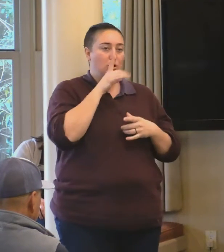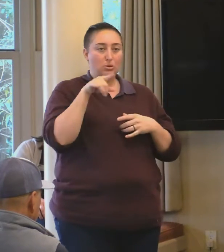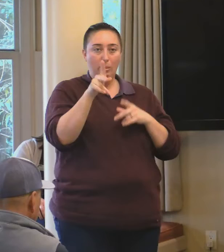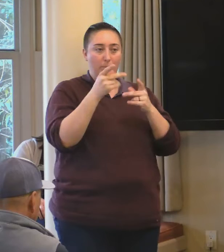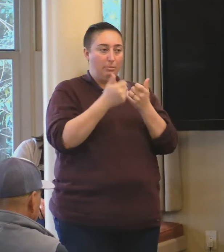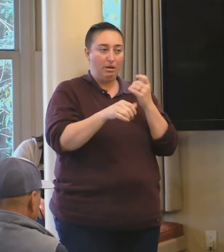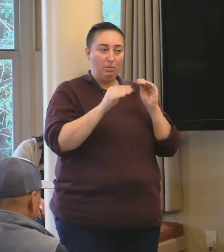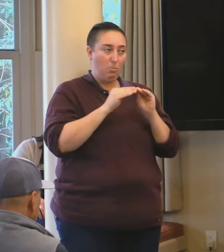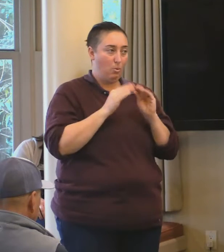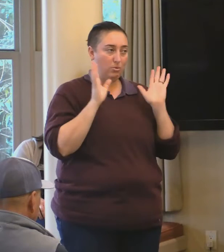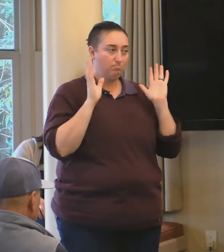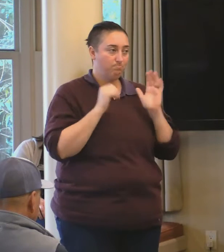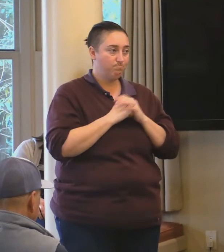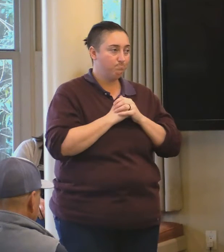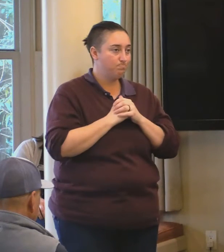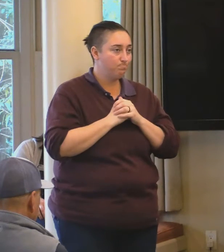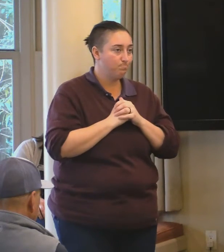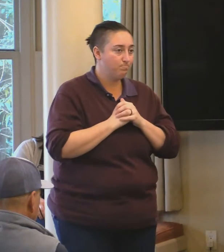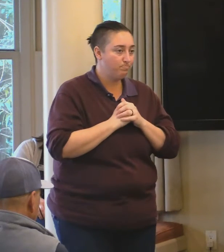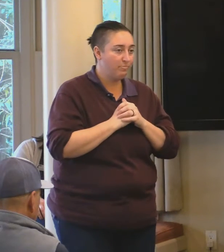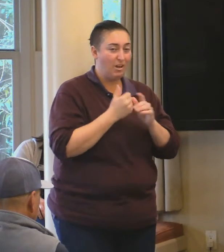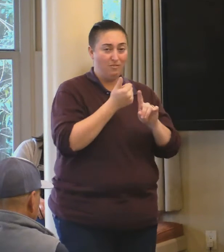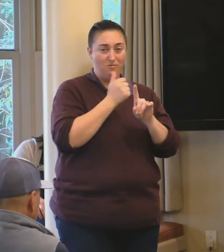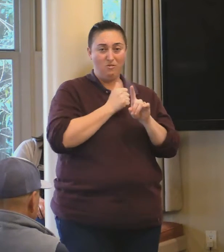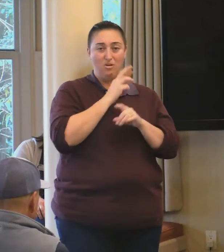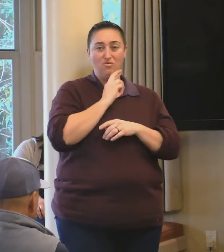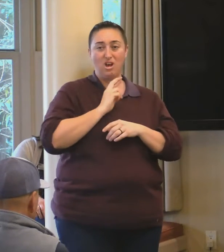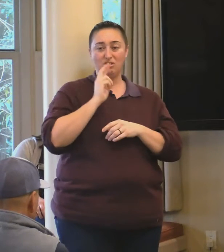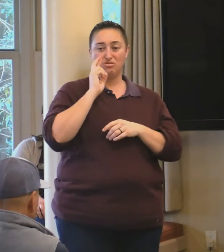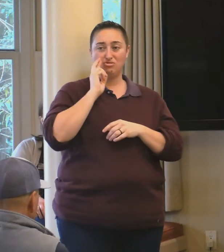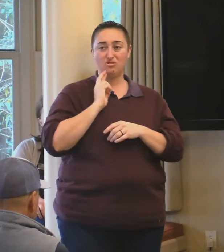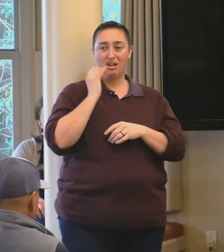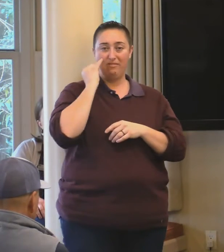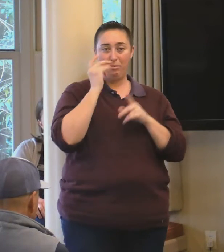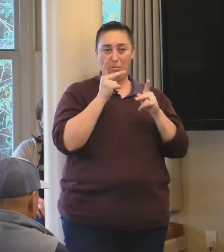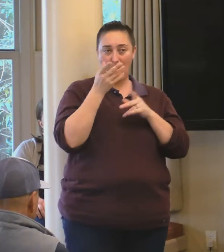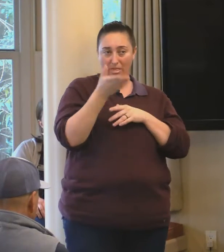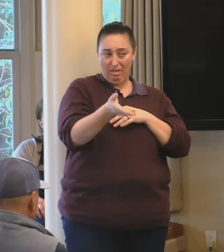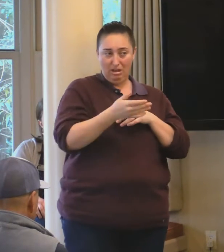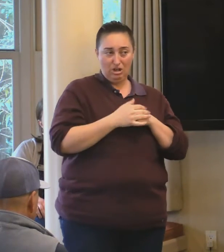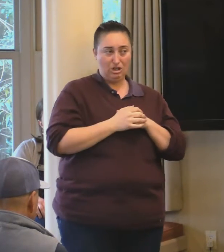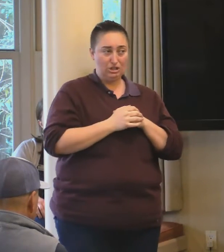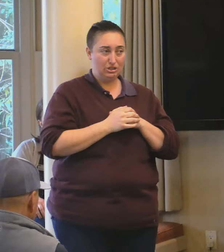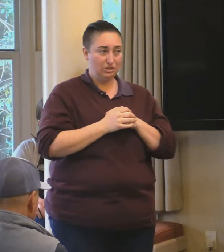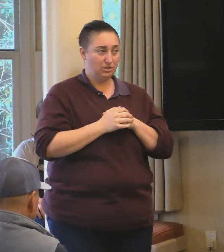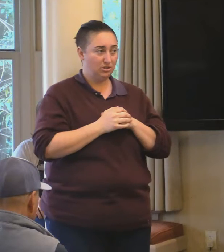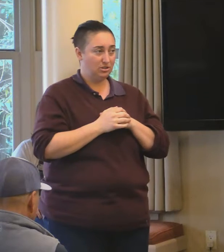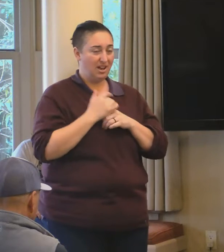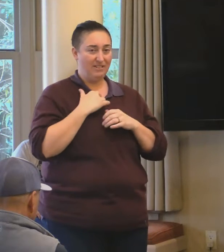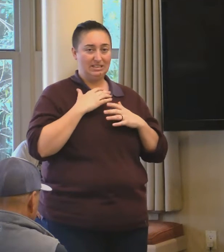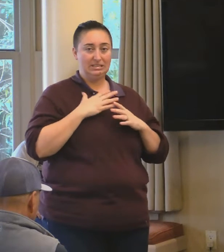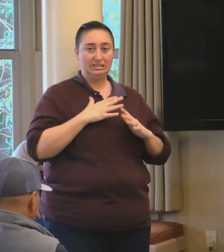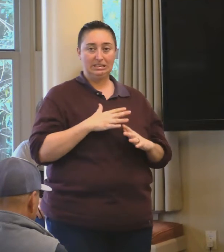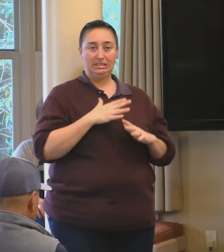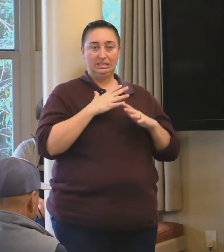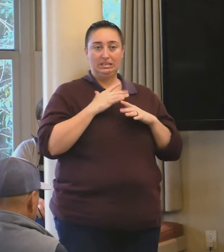don't talk to those people anymore. We avoid restaurants when anybody is in them. We get anxiety at work when we are in